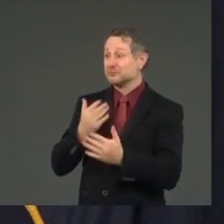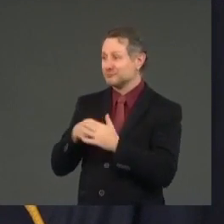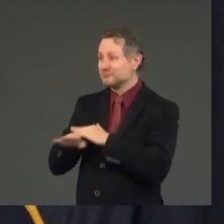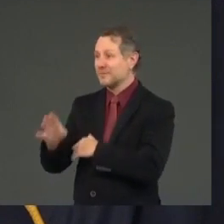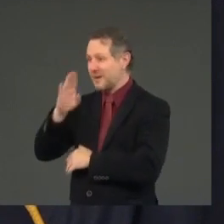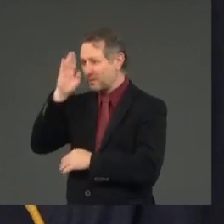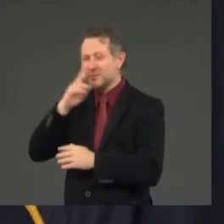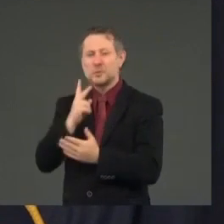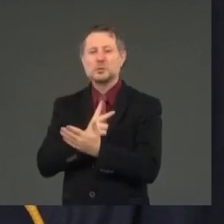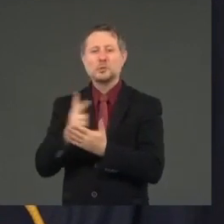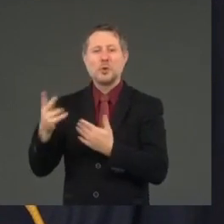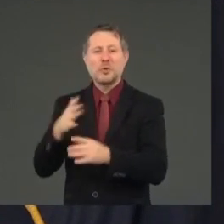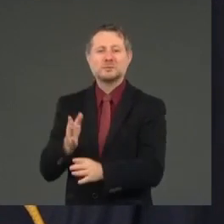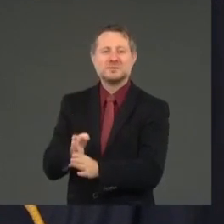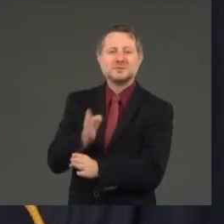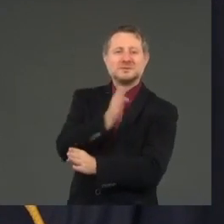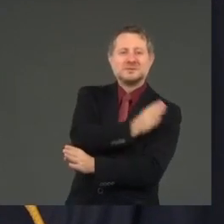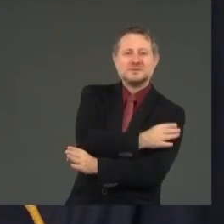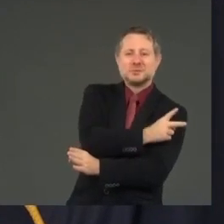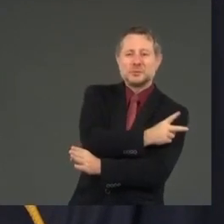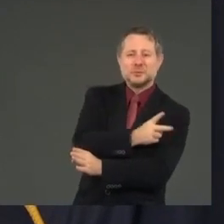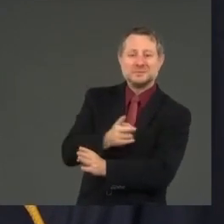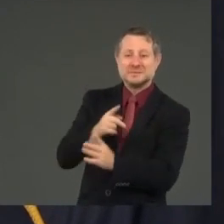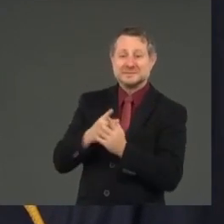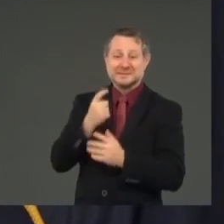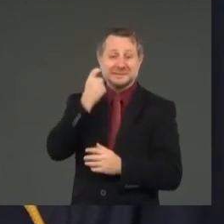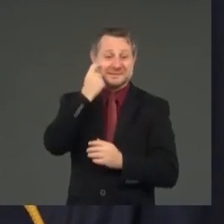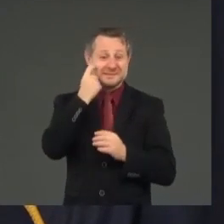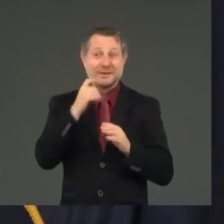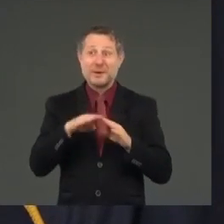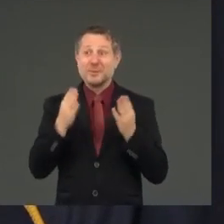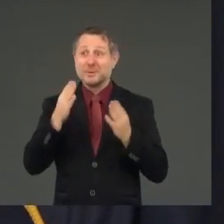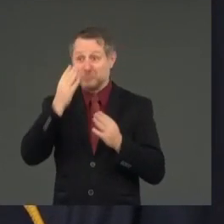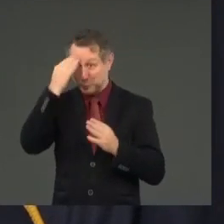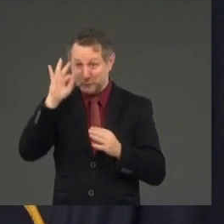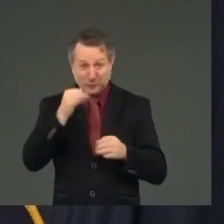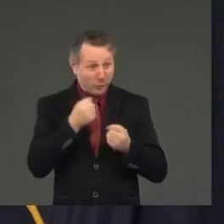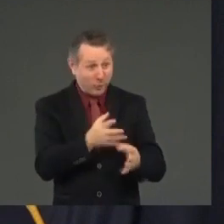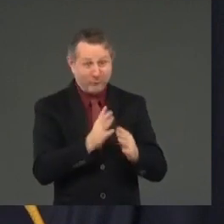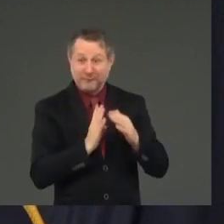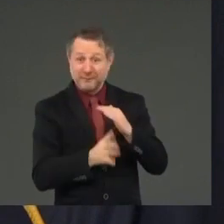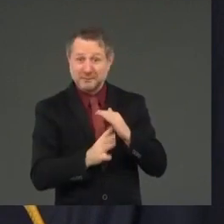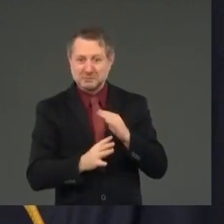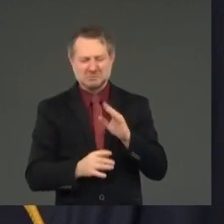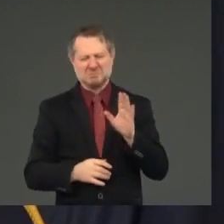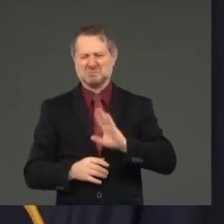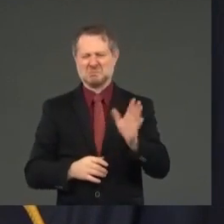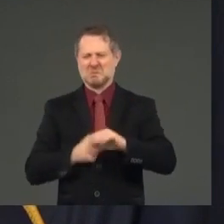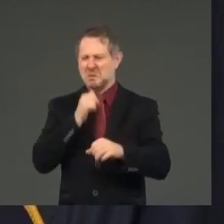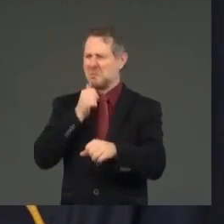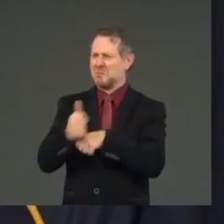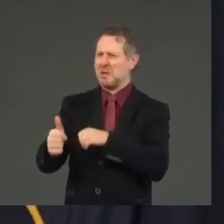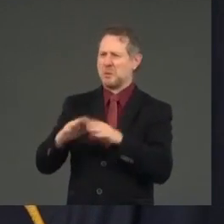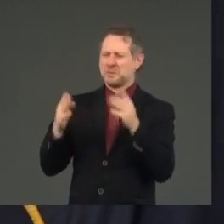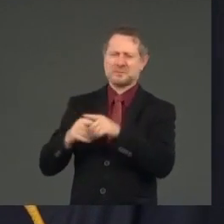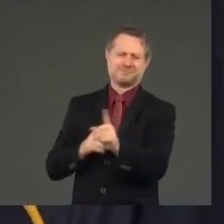ILL, YOU GO TO THE HOSPITAL. THERE'S ABOUT A TWO-WEEK LAG ON THE HOSPITALIZATION RATE.